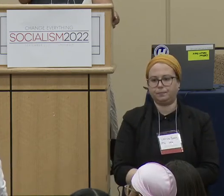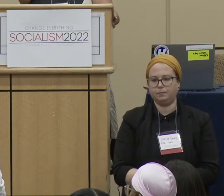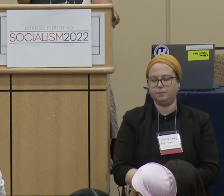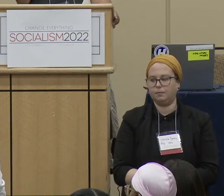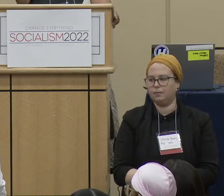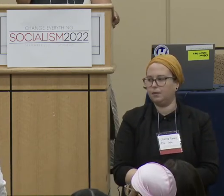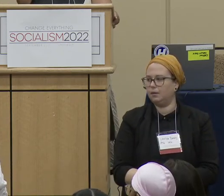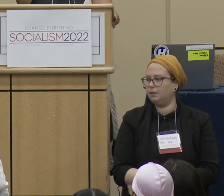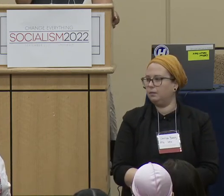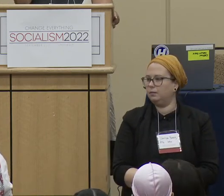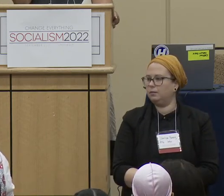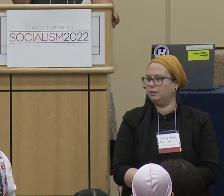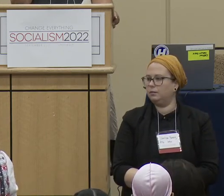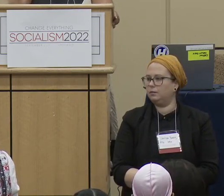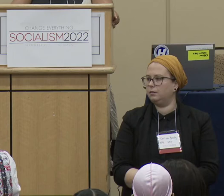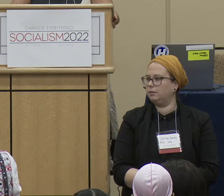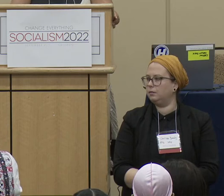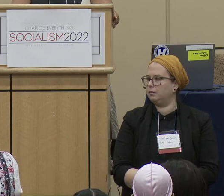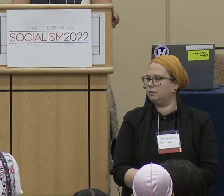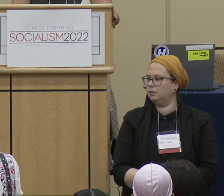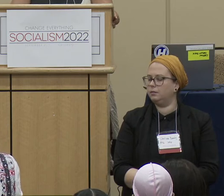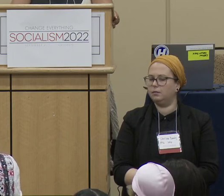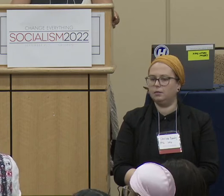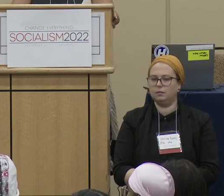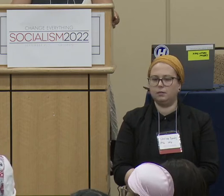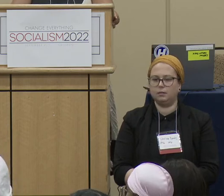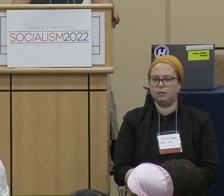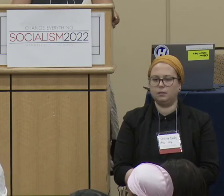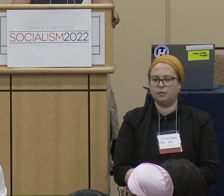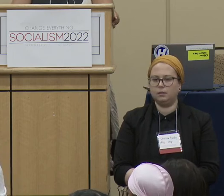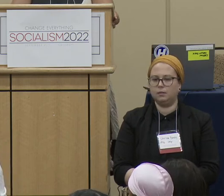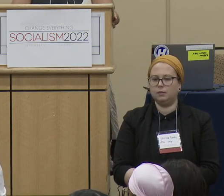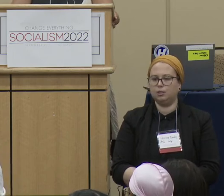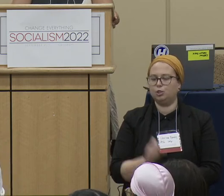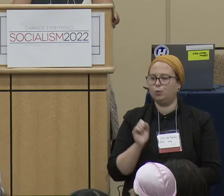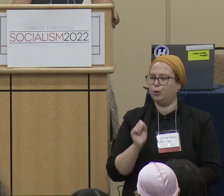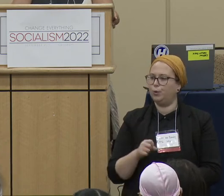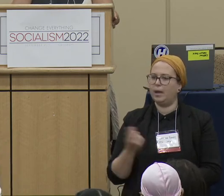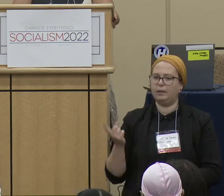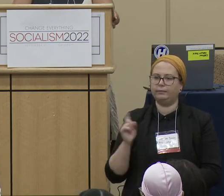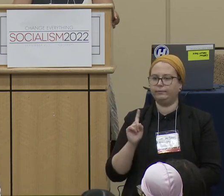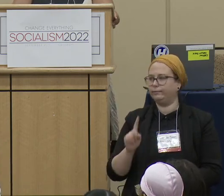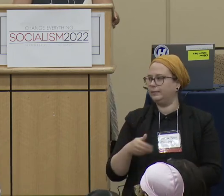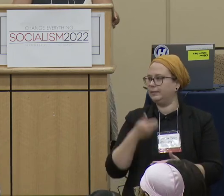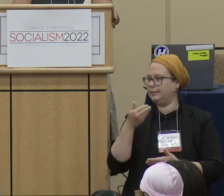as a sign of progress, even though incomplete. I think they want people to go --